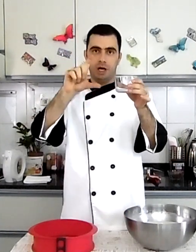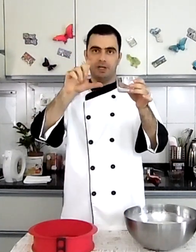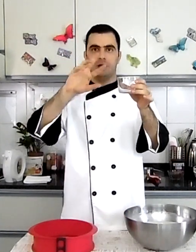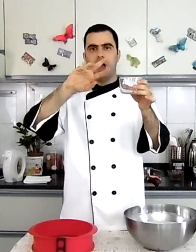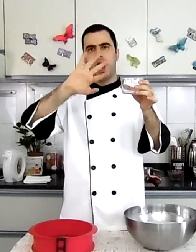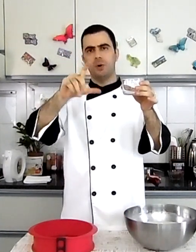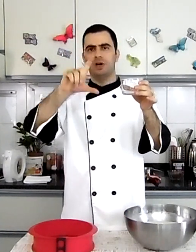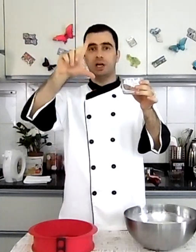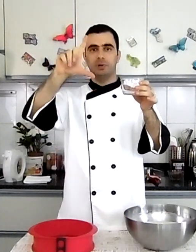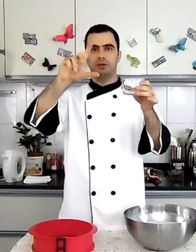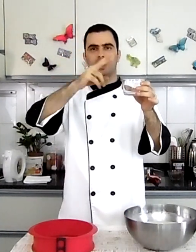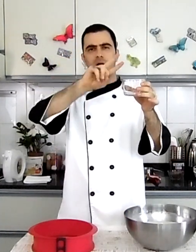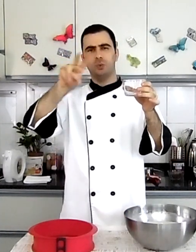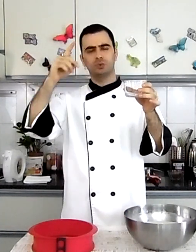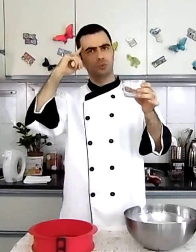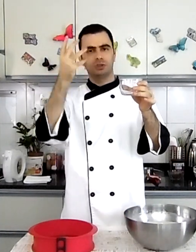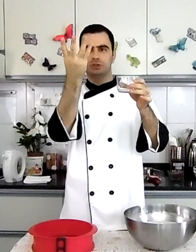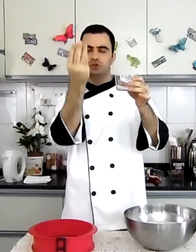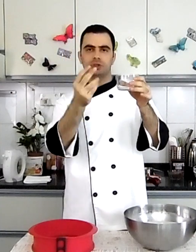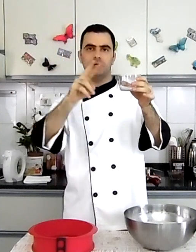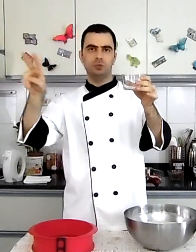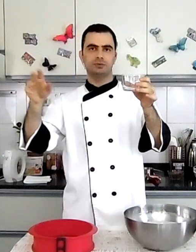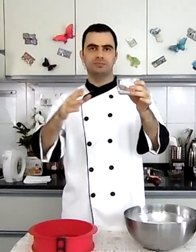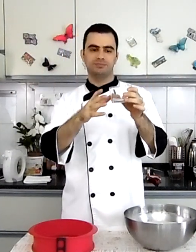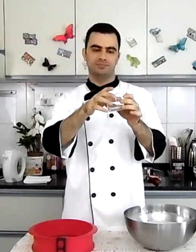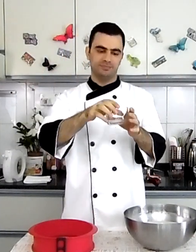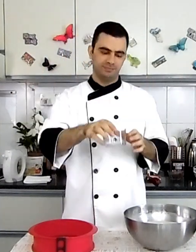Or you can use cups in different shapes and sizes أو يمكنكم استخدام أكواب بأشكال وأحجام مختلفة